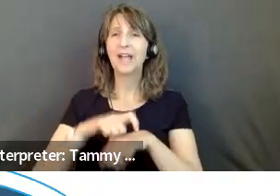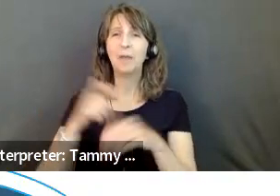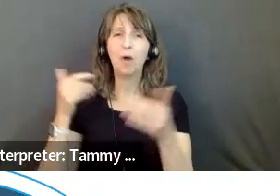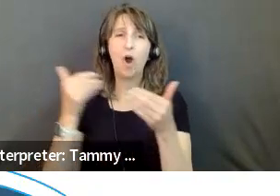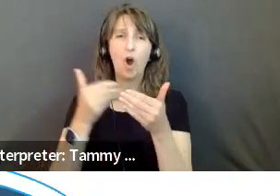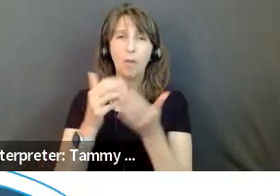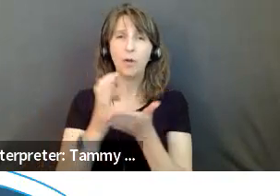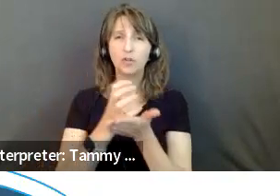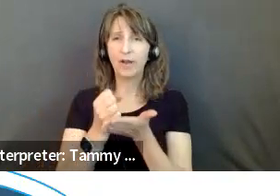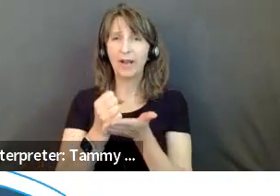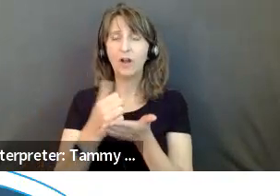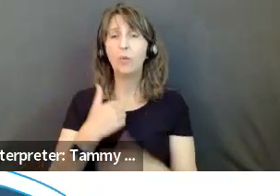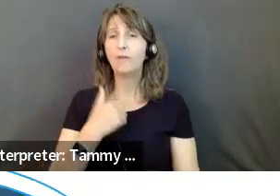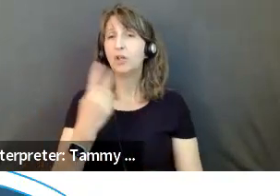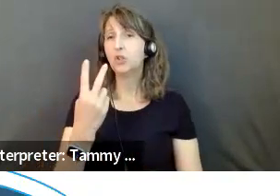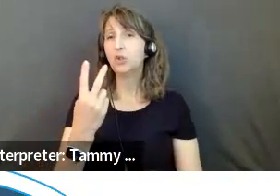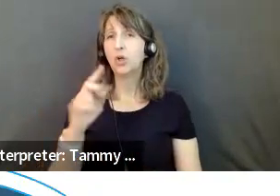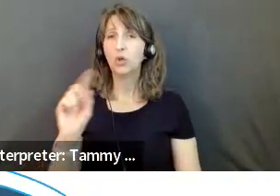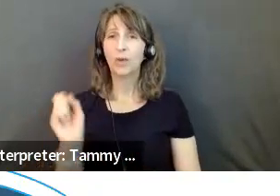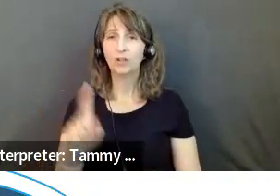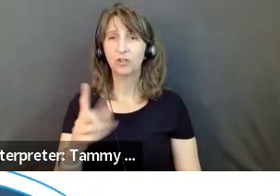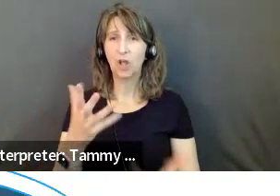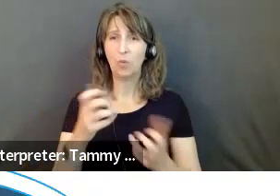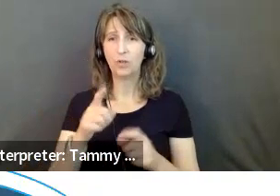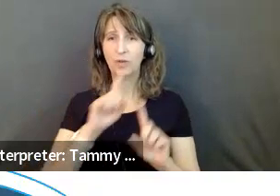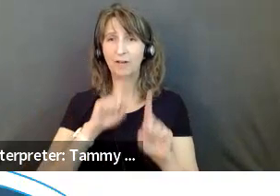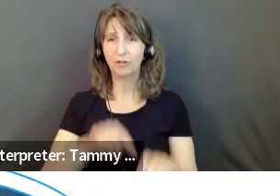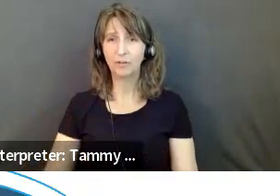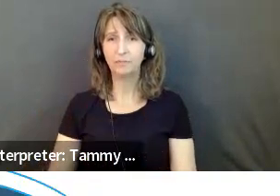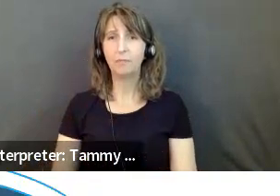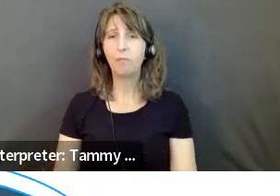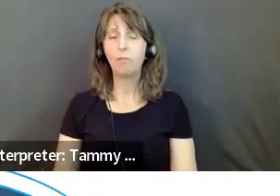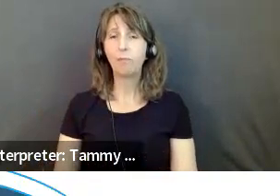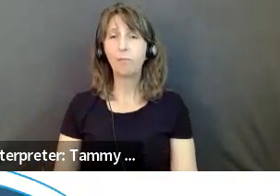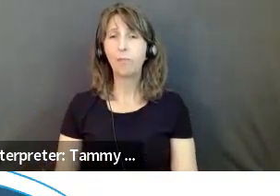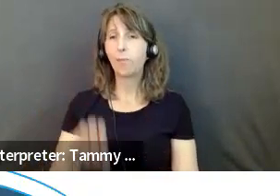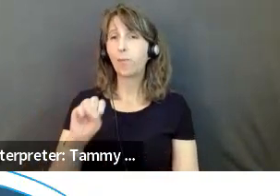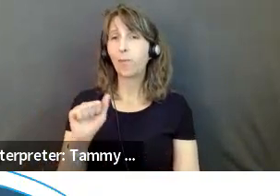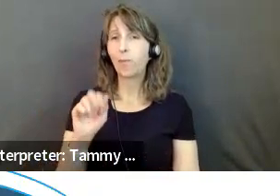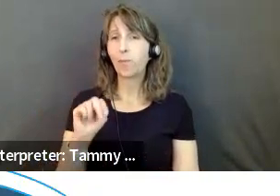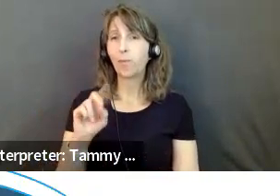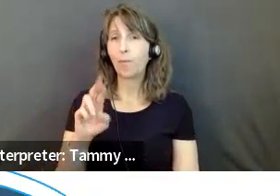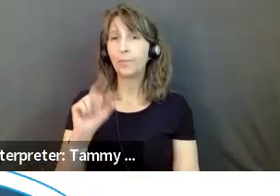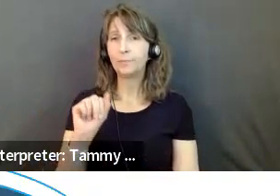But we do have 2 additional questions I wanna make sure get answered very quickly Sandra asks.